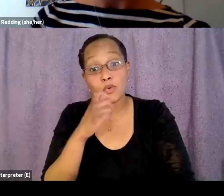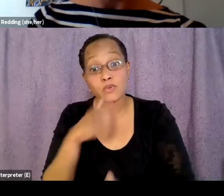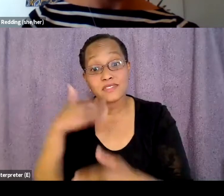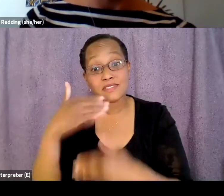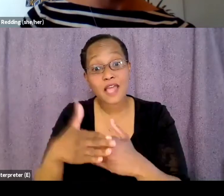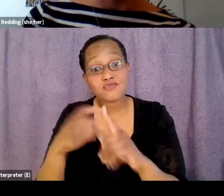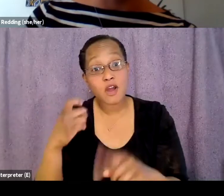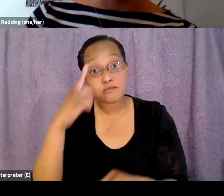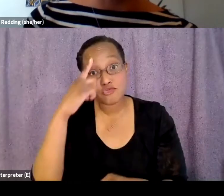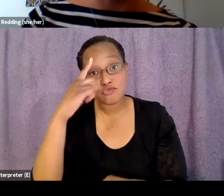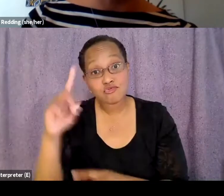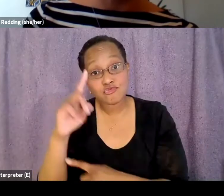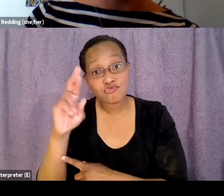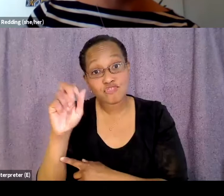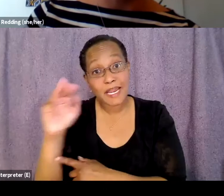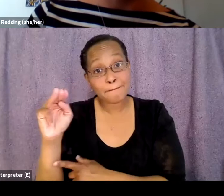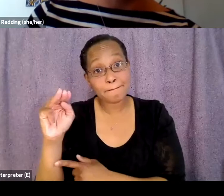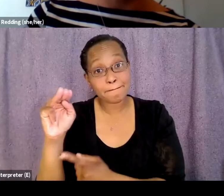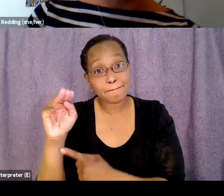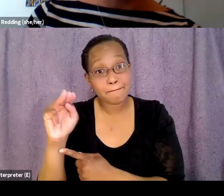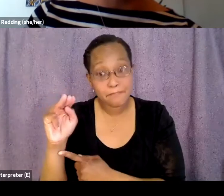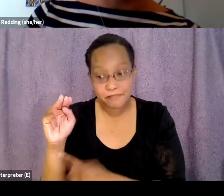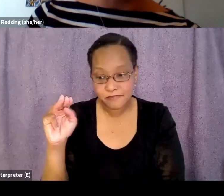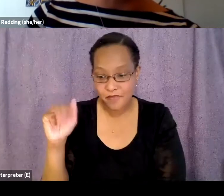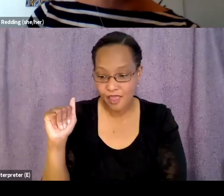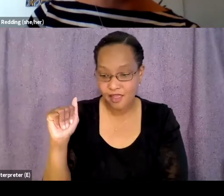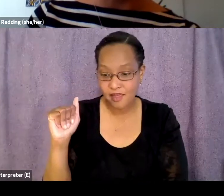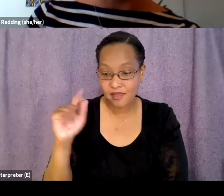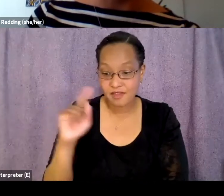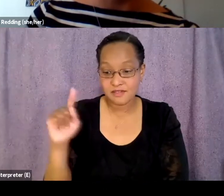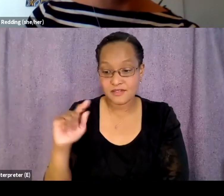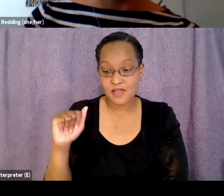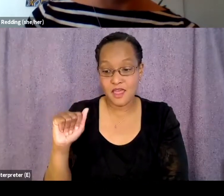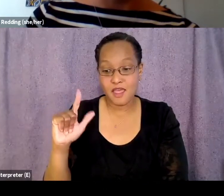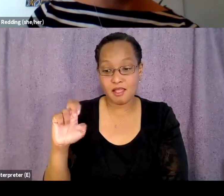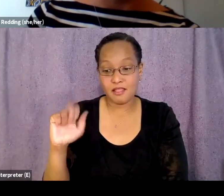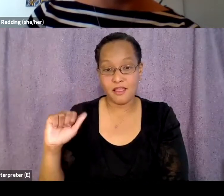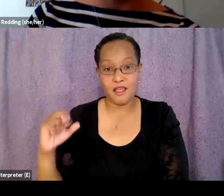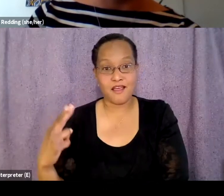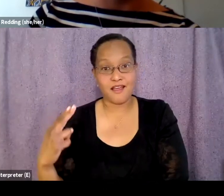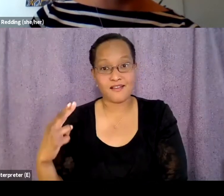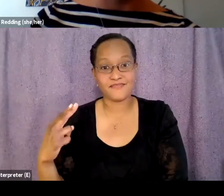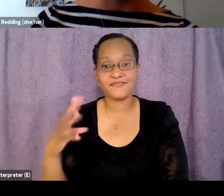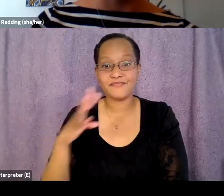Azaleah Goose (she/they): Yes, hi my name is Azaleah, thank you for being here Keah